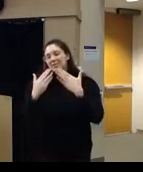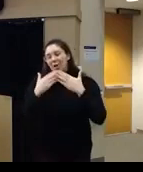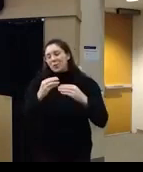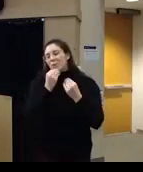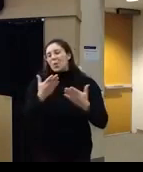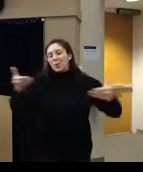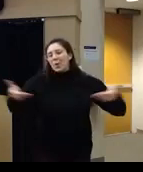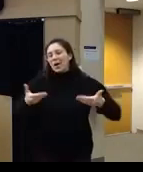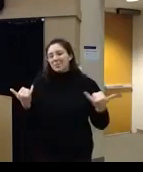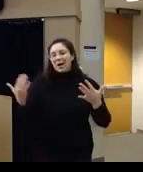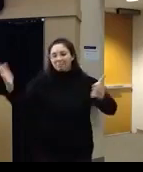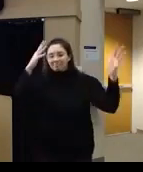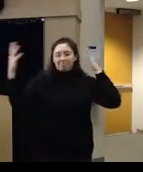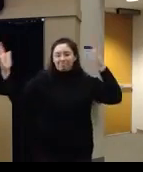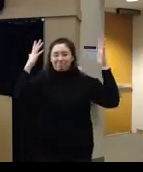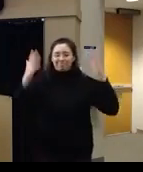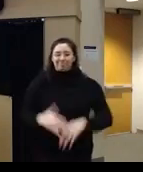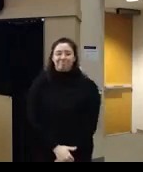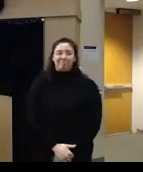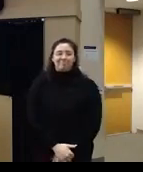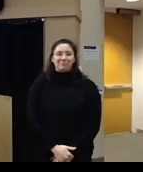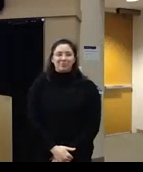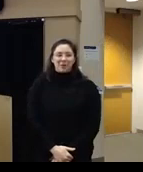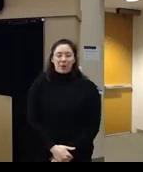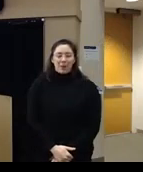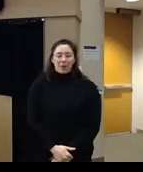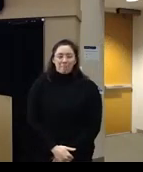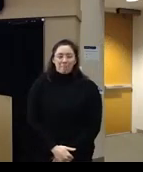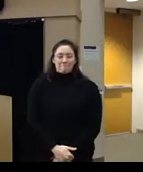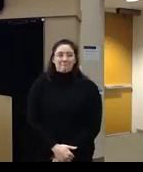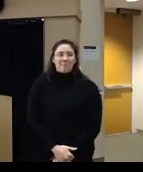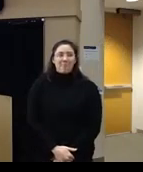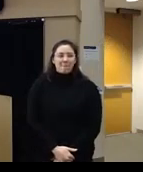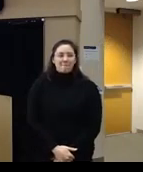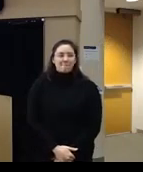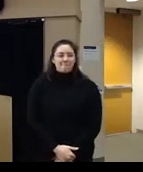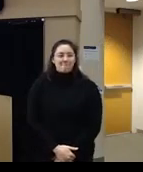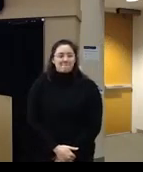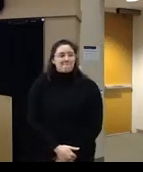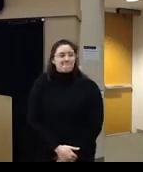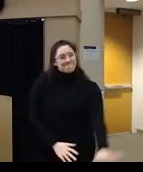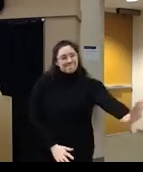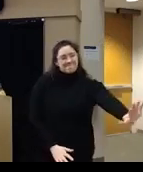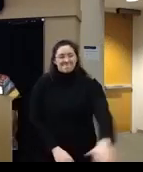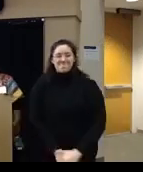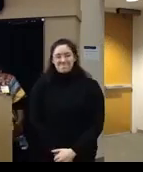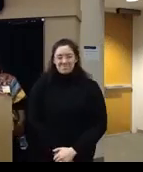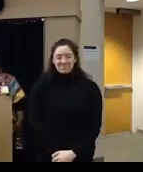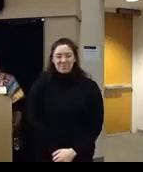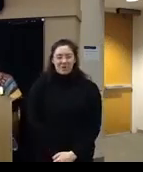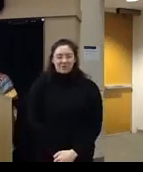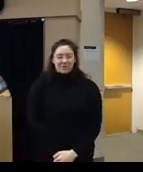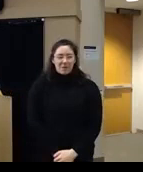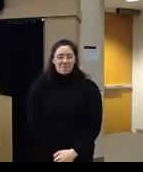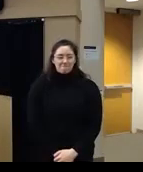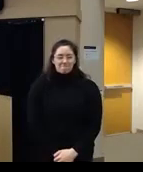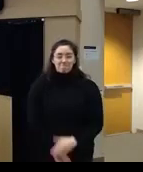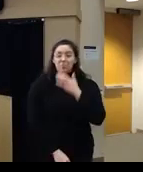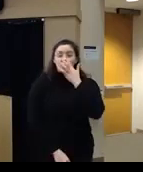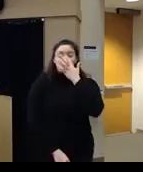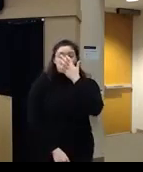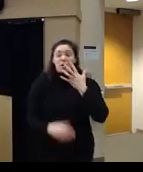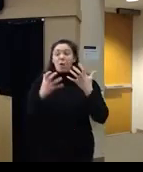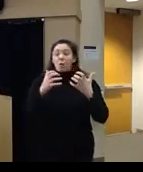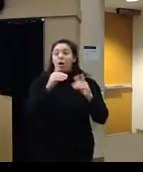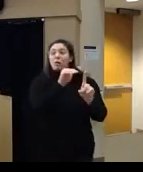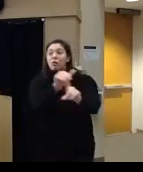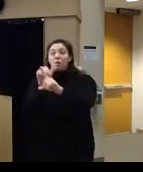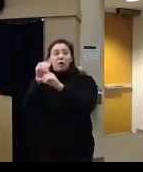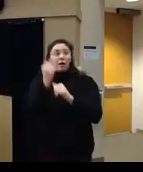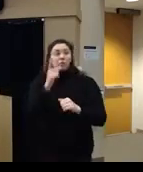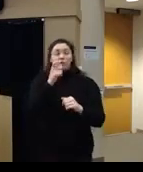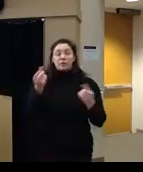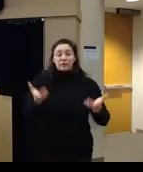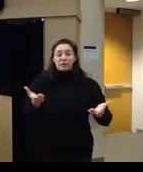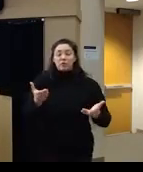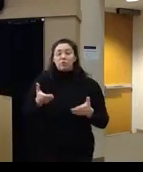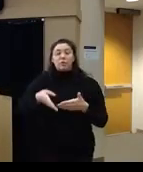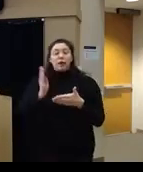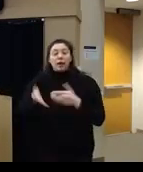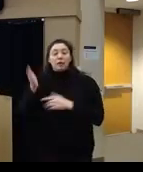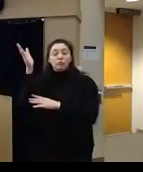welcome to and I just want to remind folks that at the end of our presentation you'll see a QR